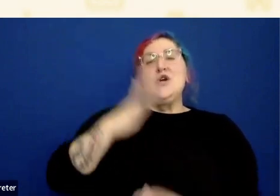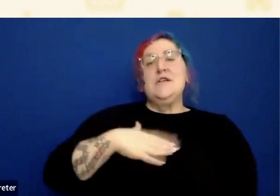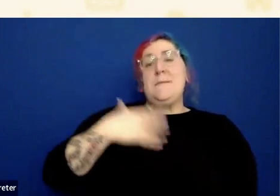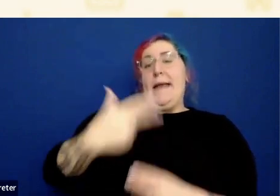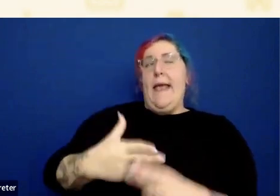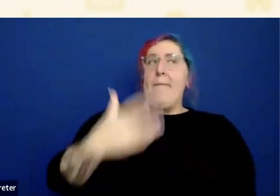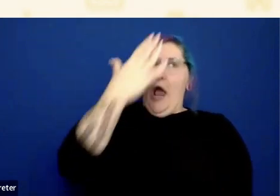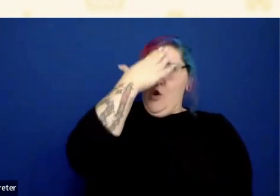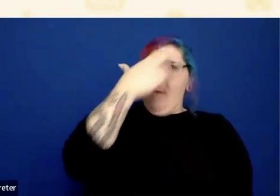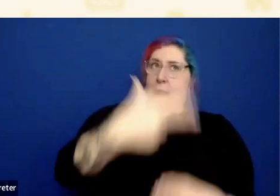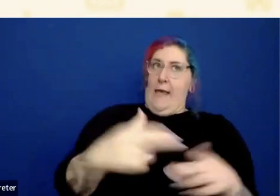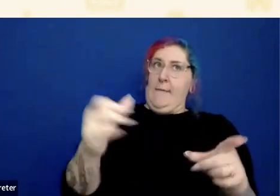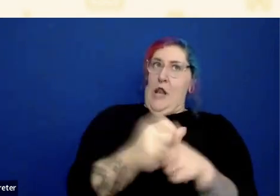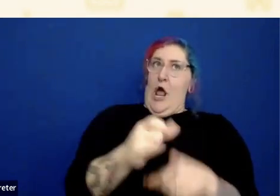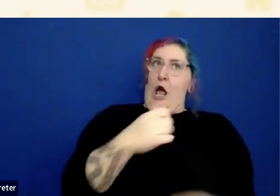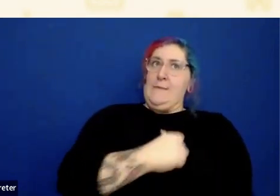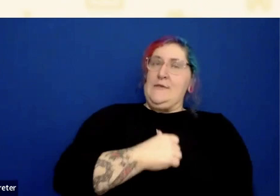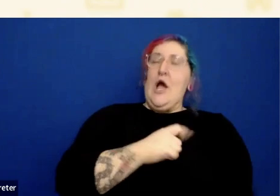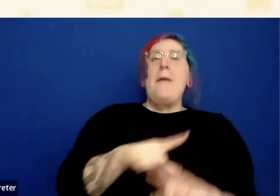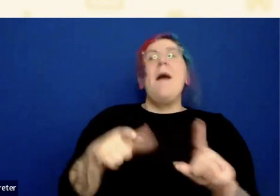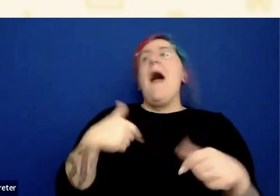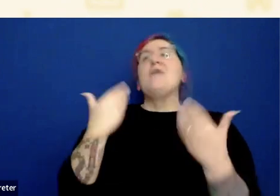I'm happy to continue the conversation with anyone here.